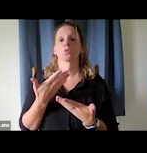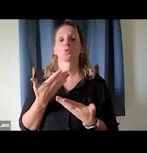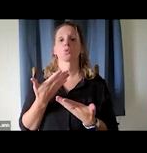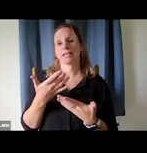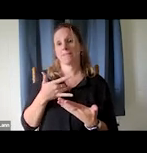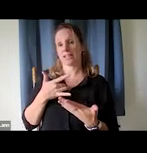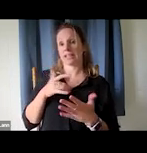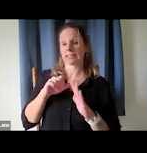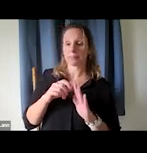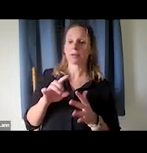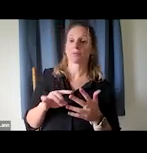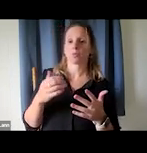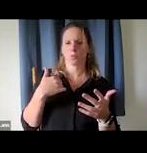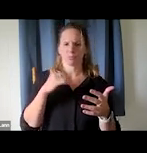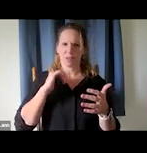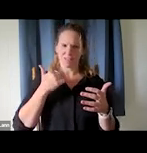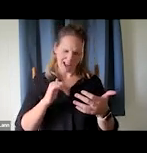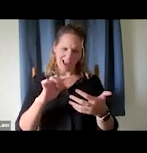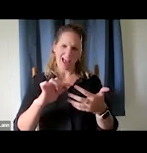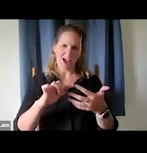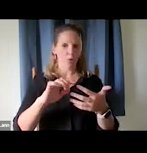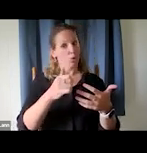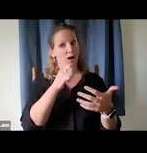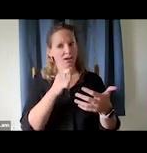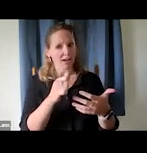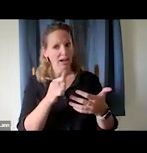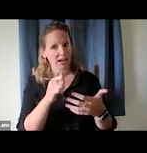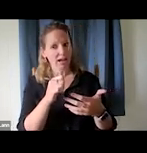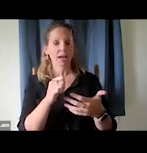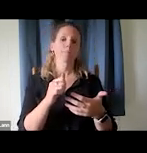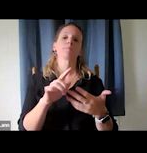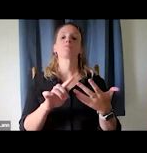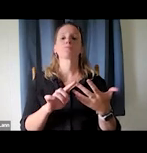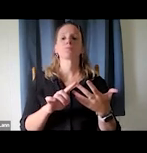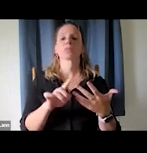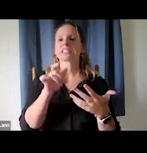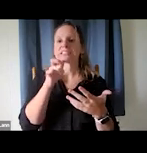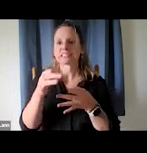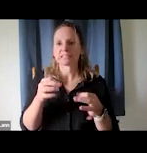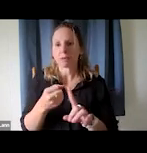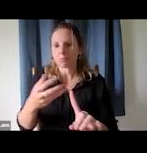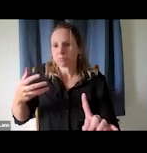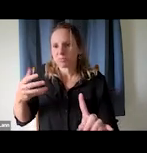and we have a how or a how not, when he has money he uses, but that it doesn't tell us anything. So this was the entirety